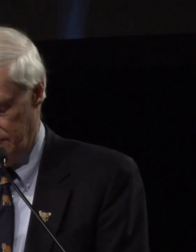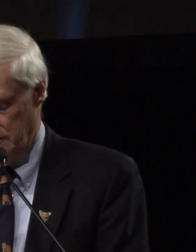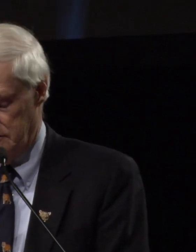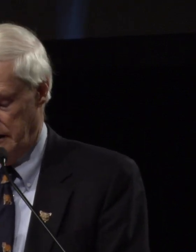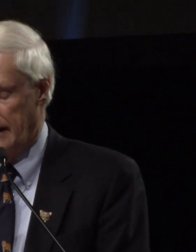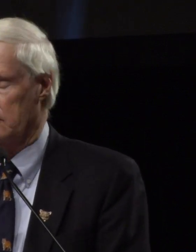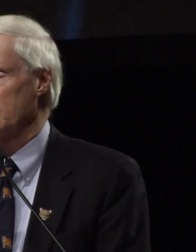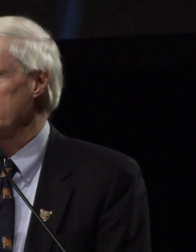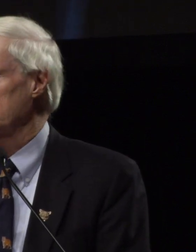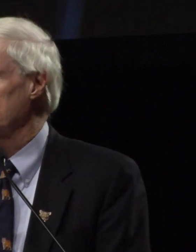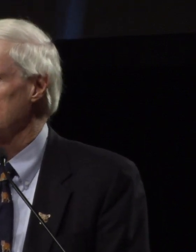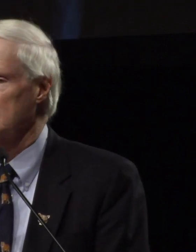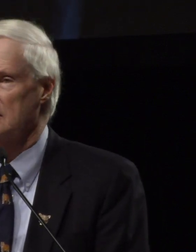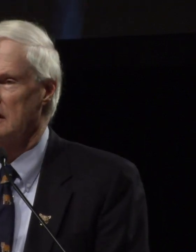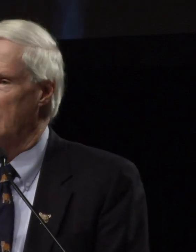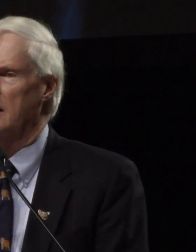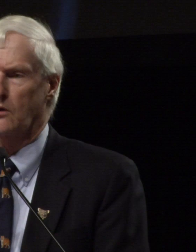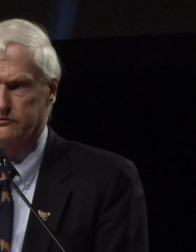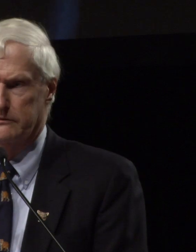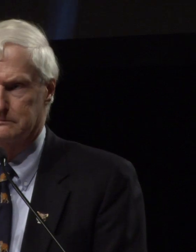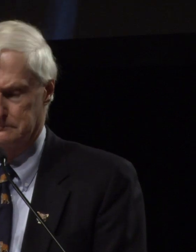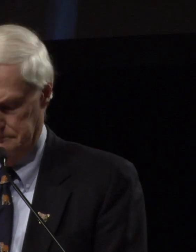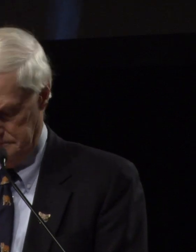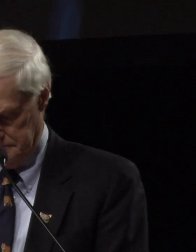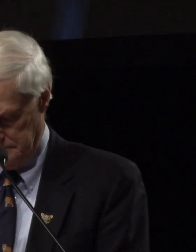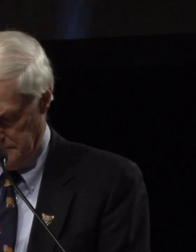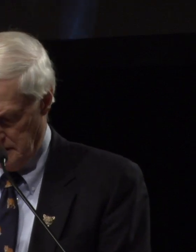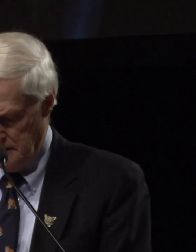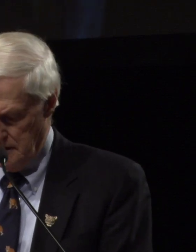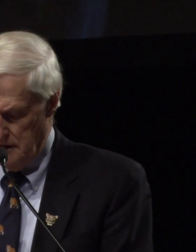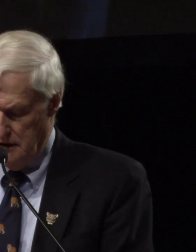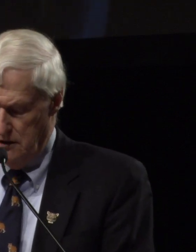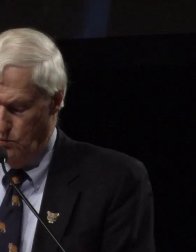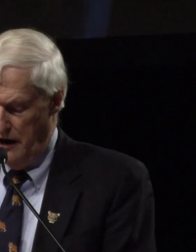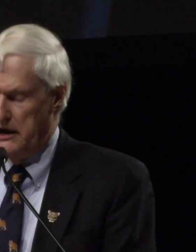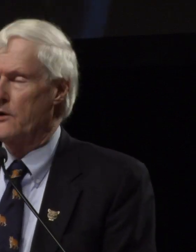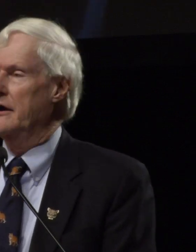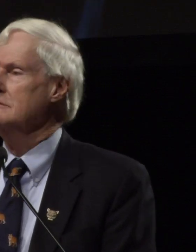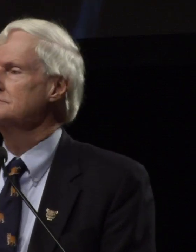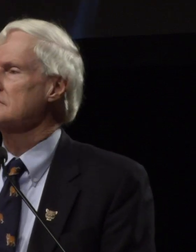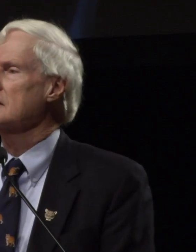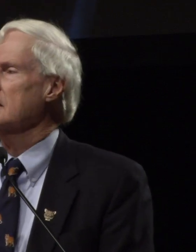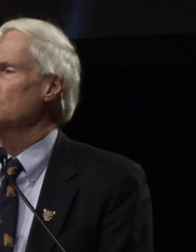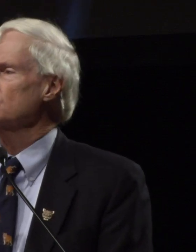ADDED REVENUES ARE OVER. ONE AREA IN WHICH THERE IS AN